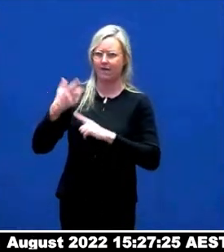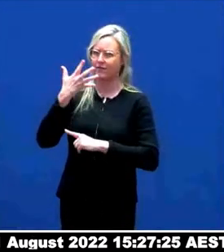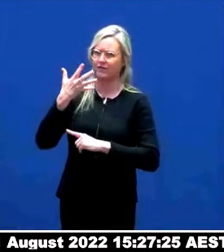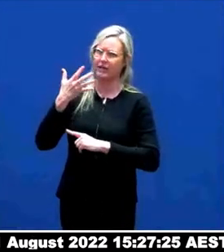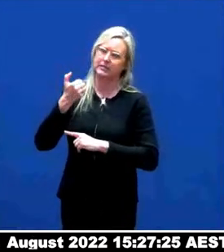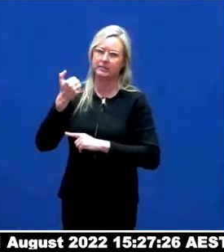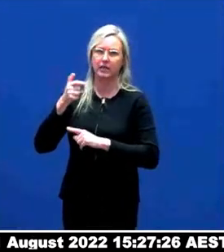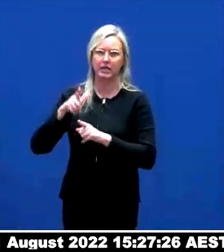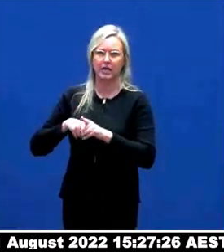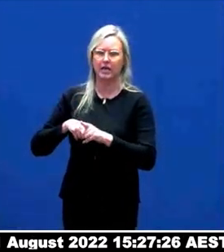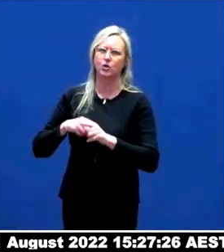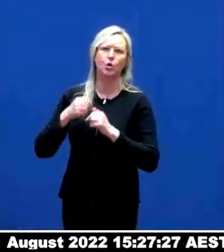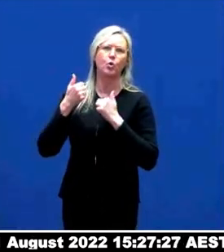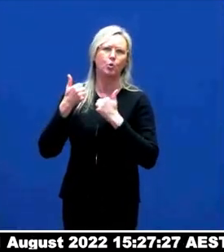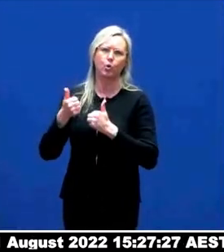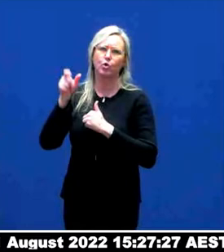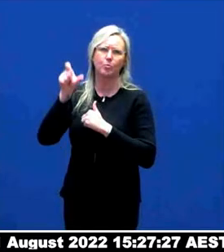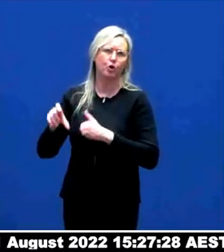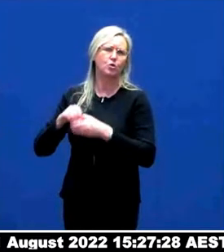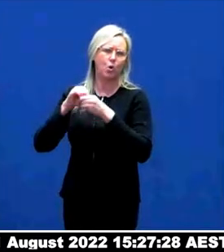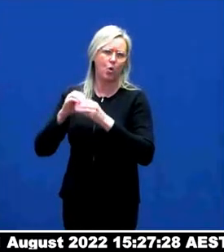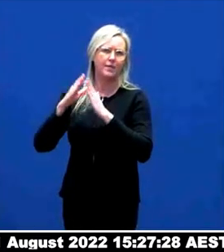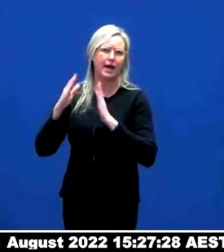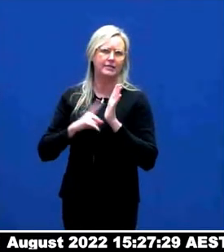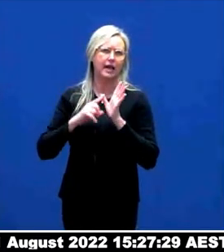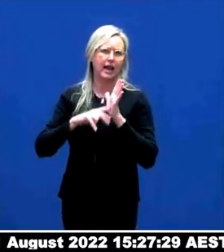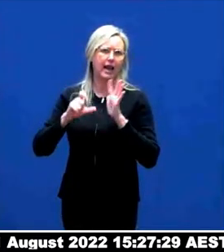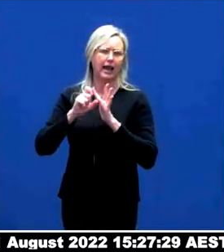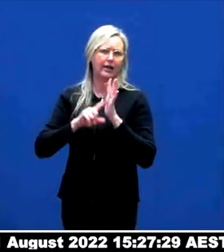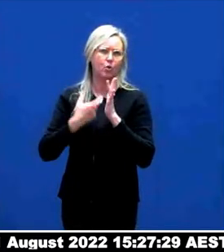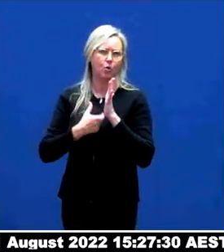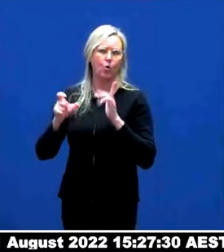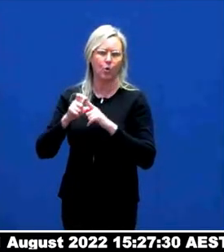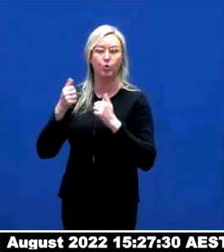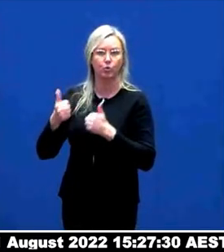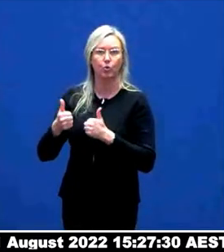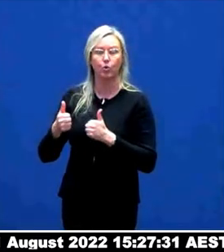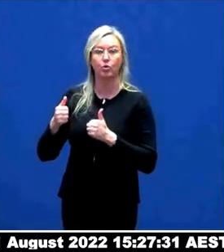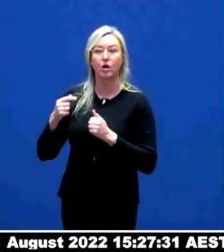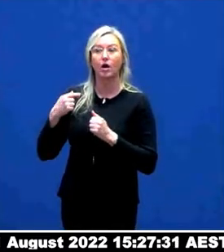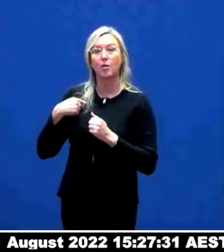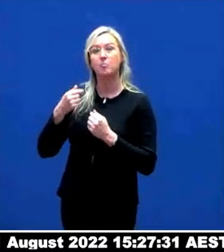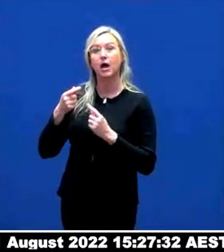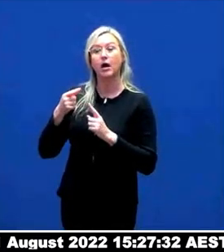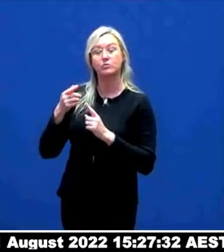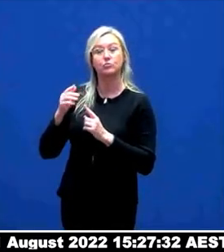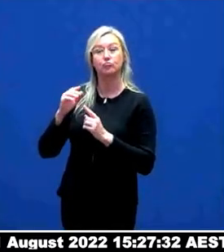landlord. Has had a nice - until recently, it had a good stable population.